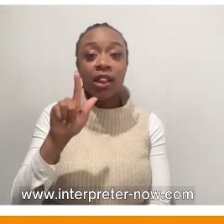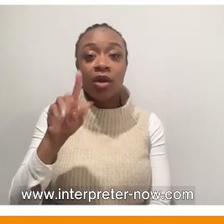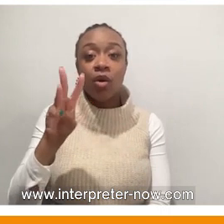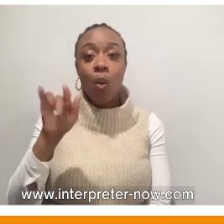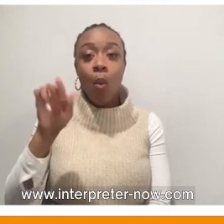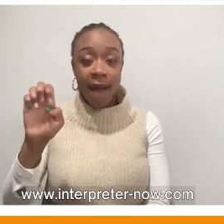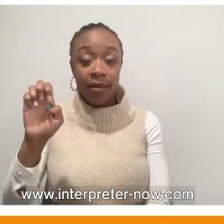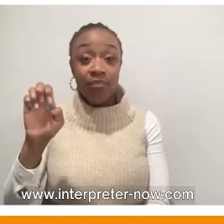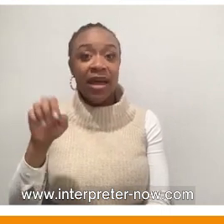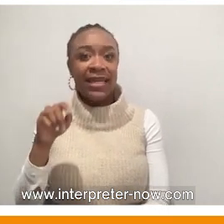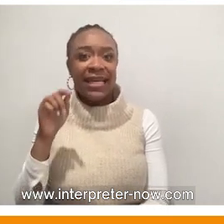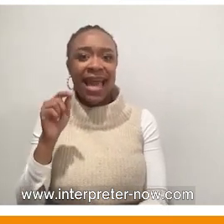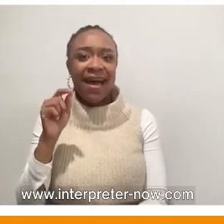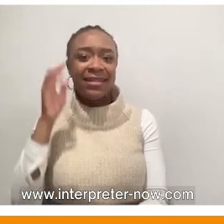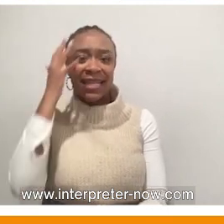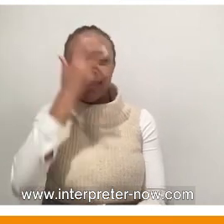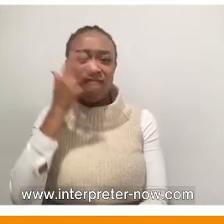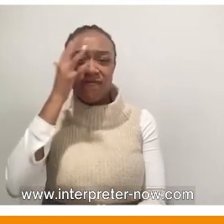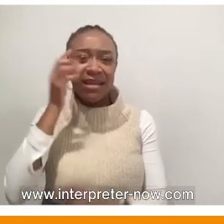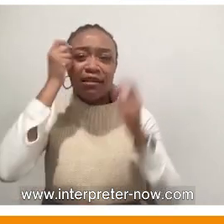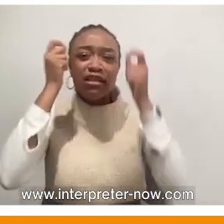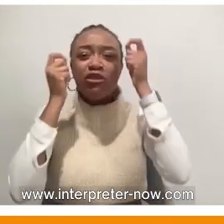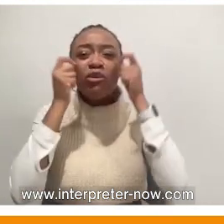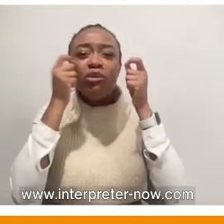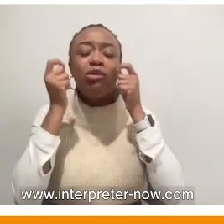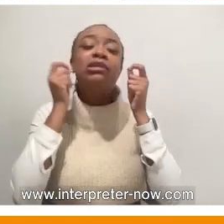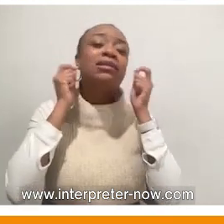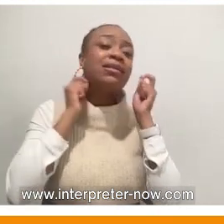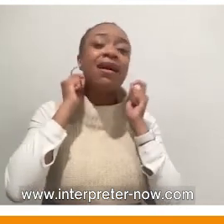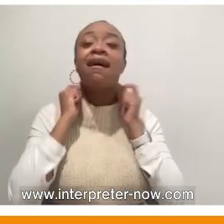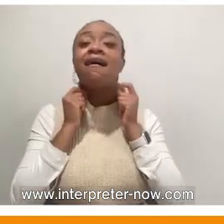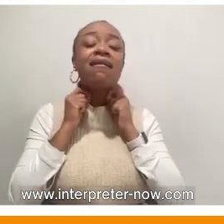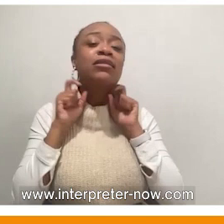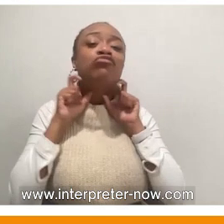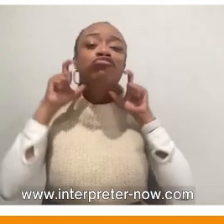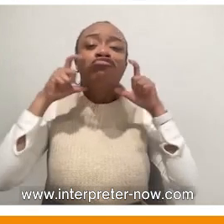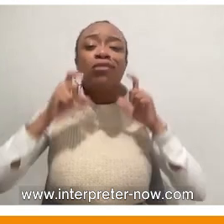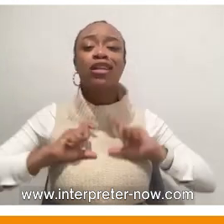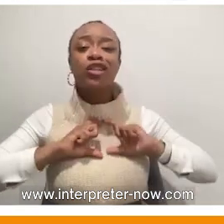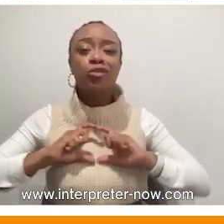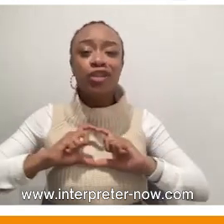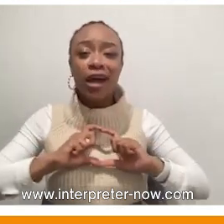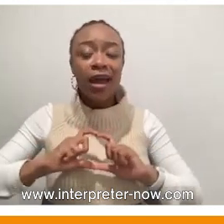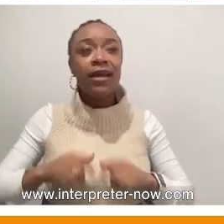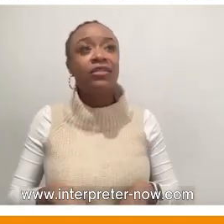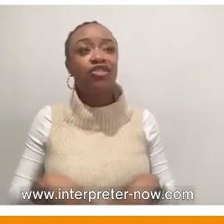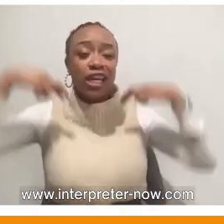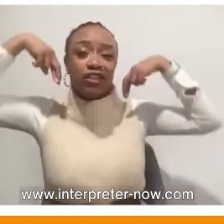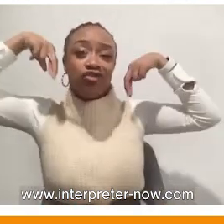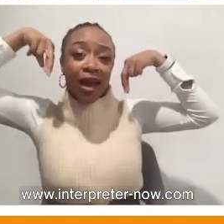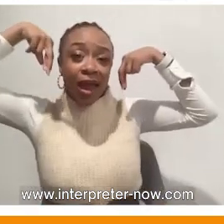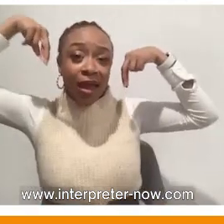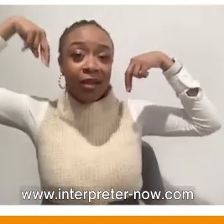There he is with face tattoos all over his face, his neck, these huge chains, and he